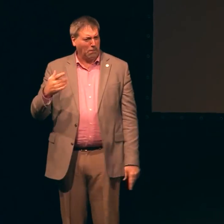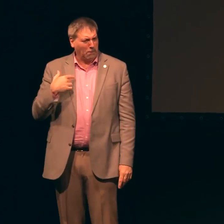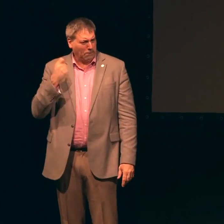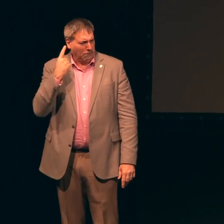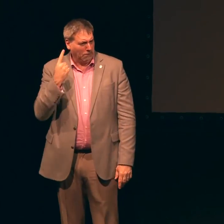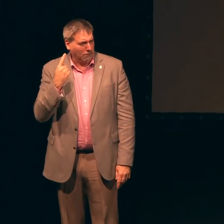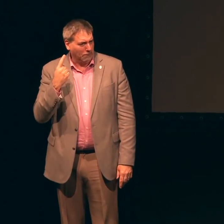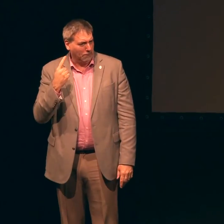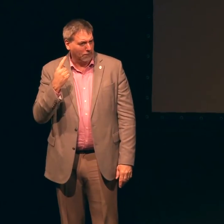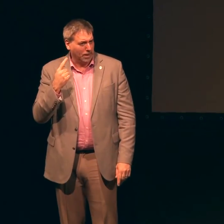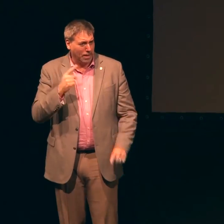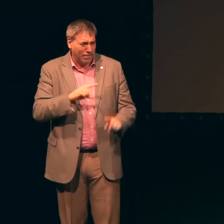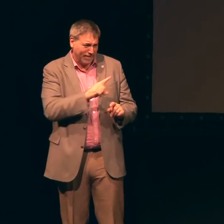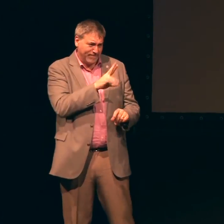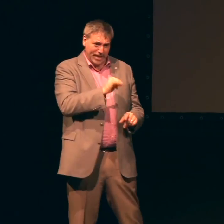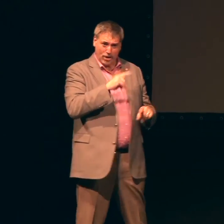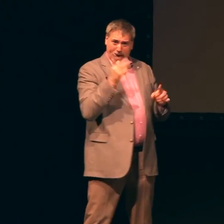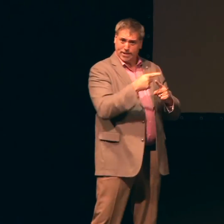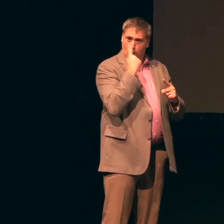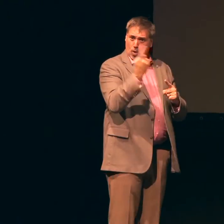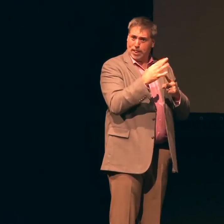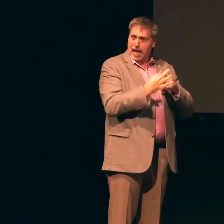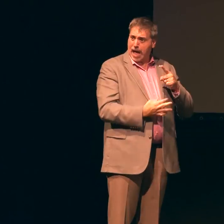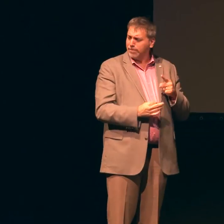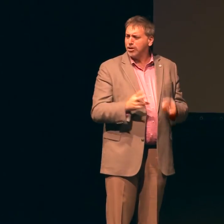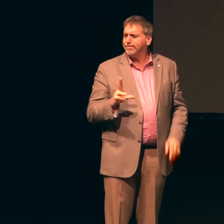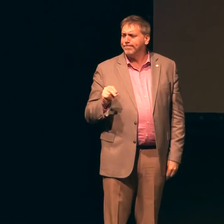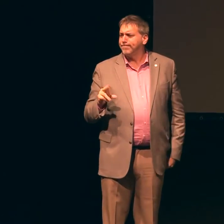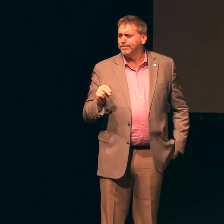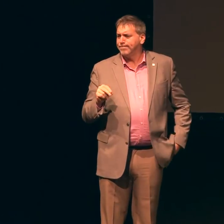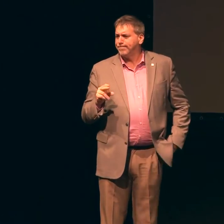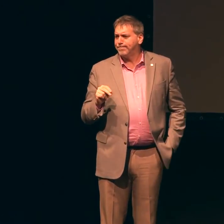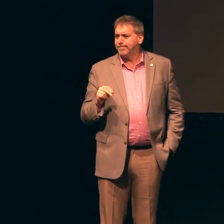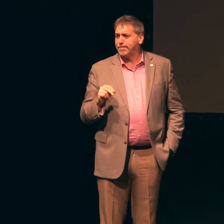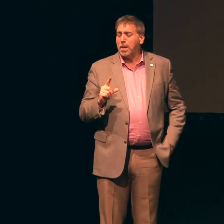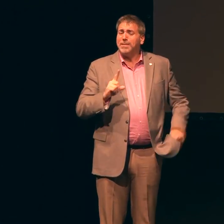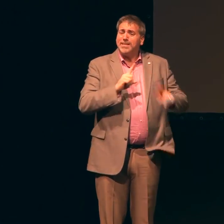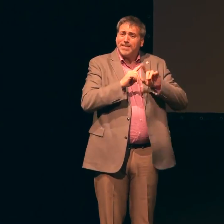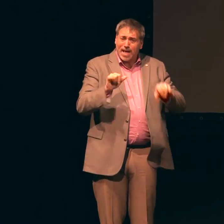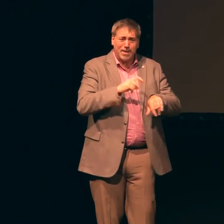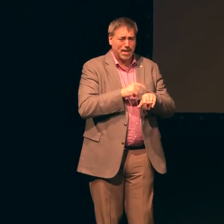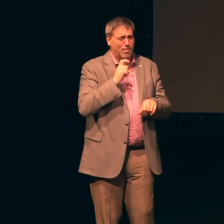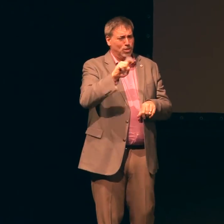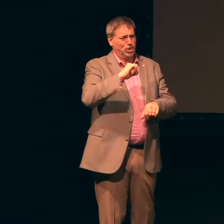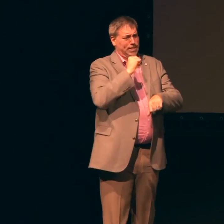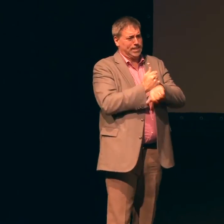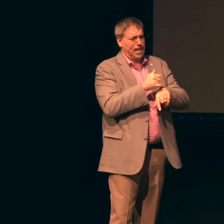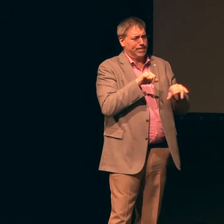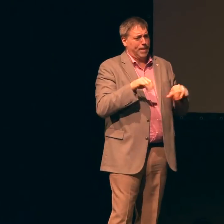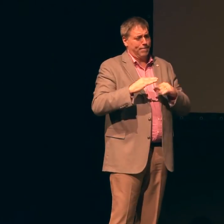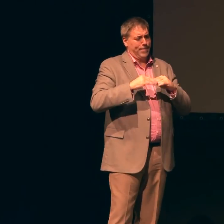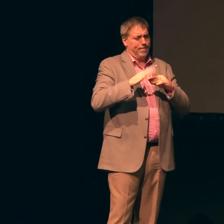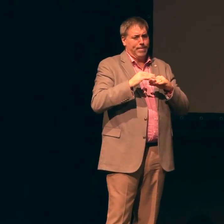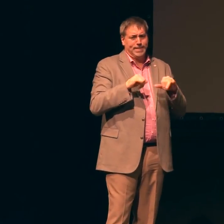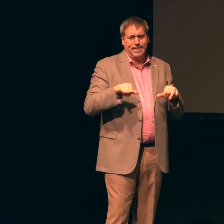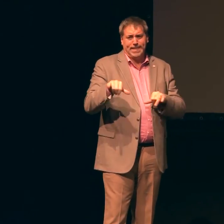can at the last minute just to do the minimum access that's necessary. That should not be the only option for an individual. So we want